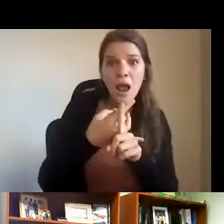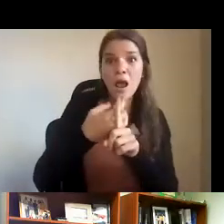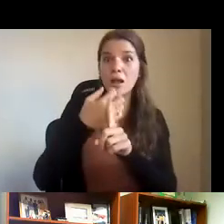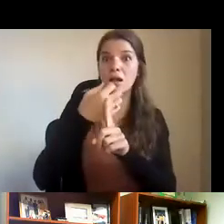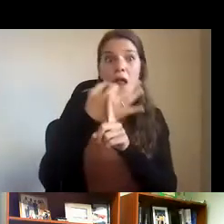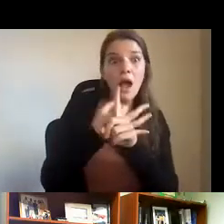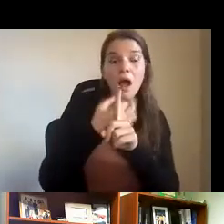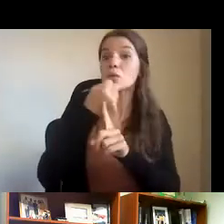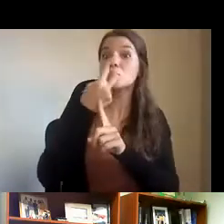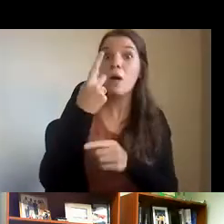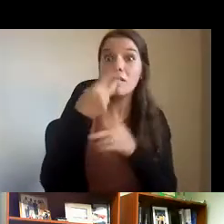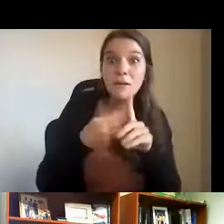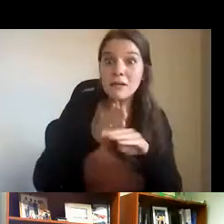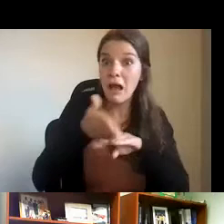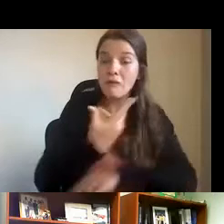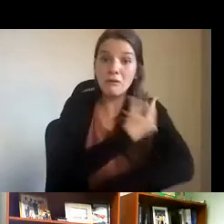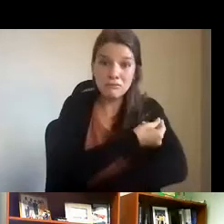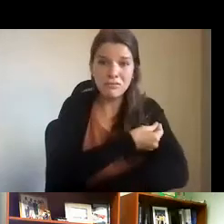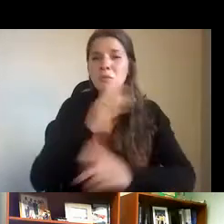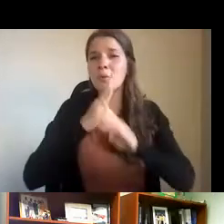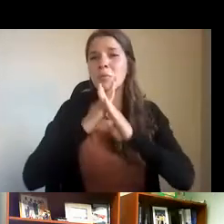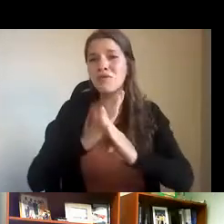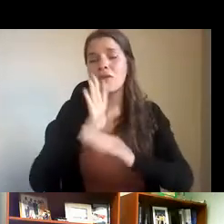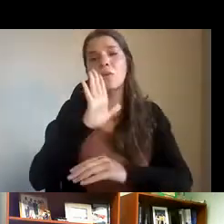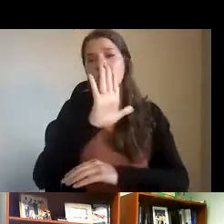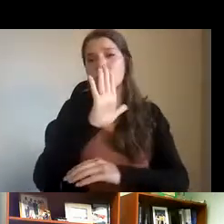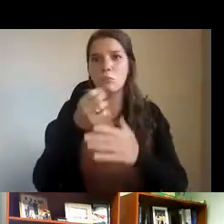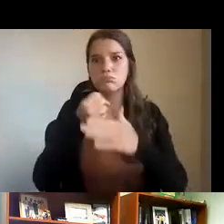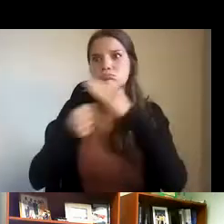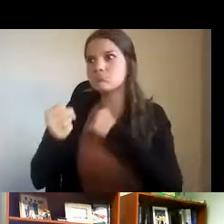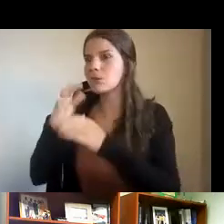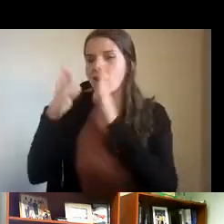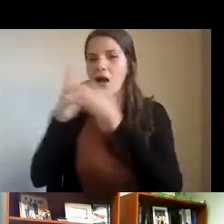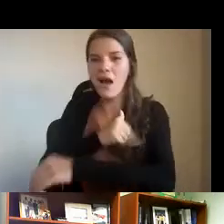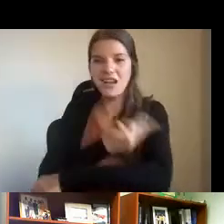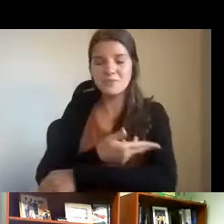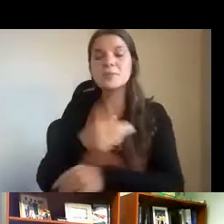preventing hospitalization and death. Immunity will start to wane at some point and as new variants